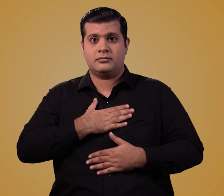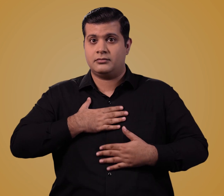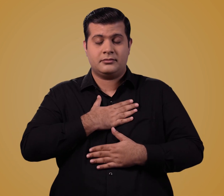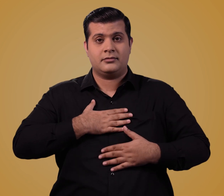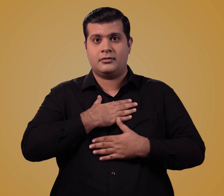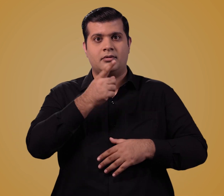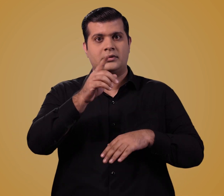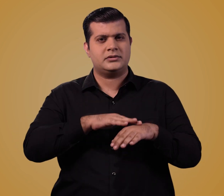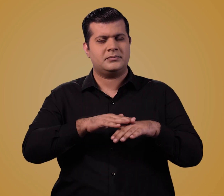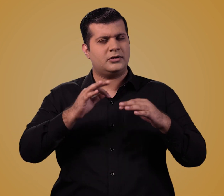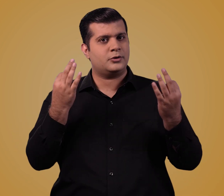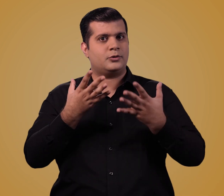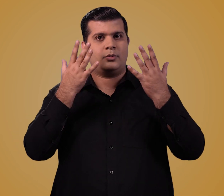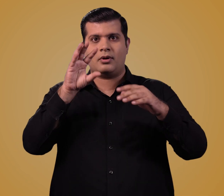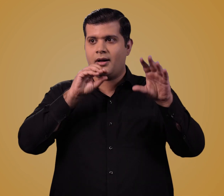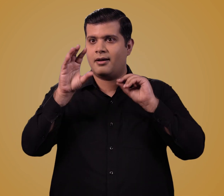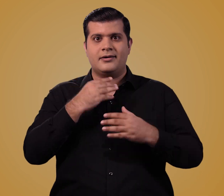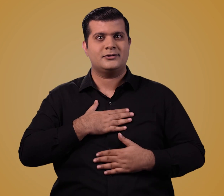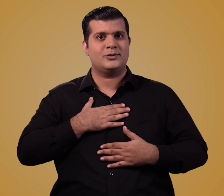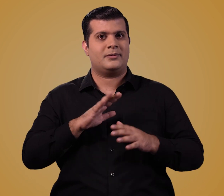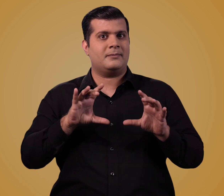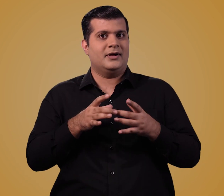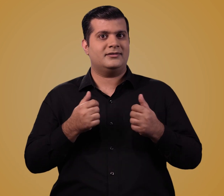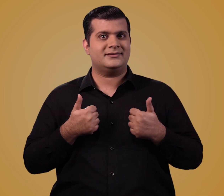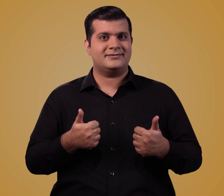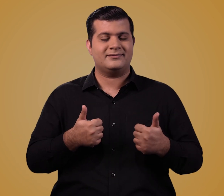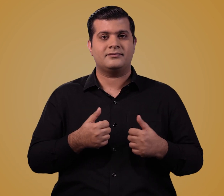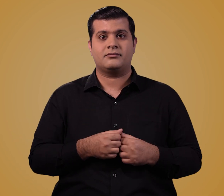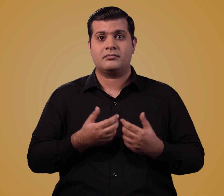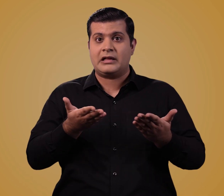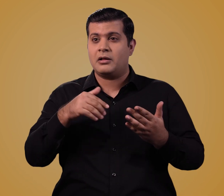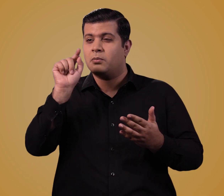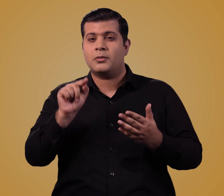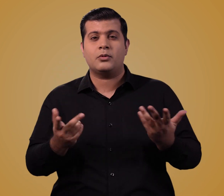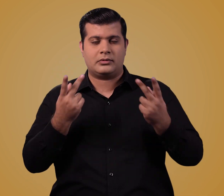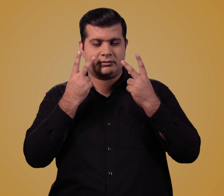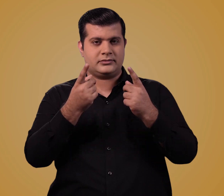It will be fun and you will learn a lot. Here are some details.